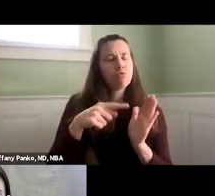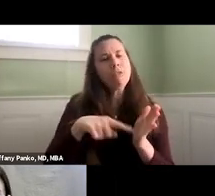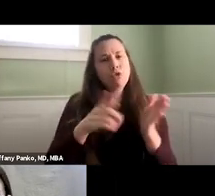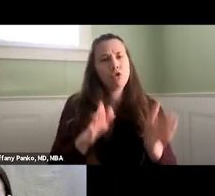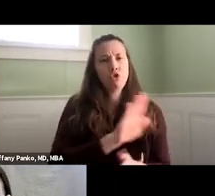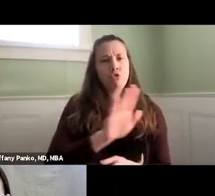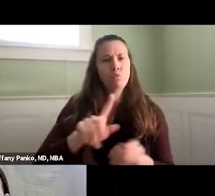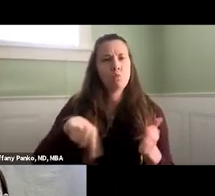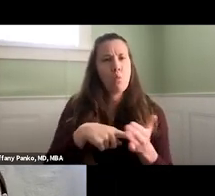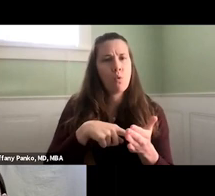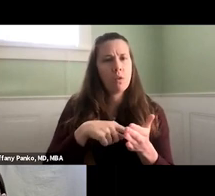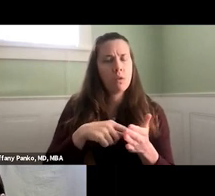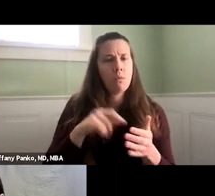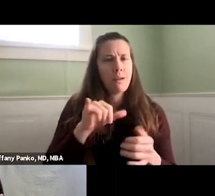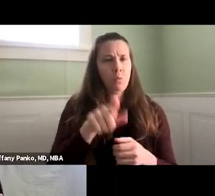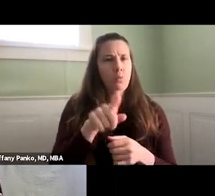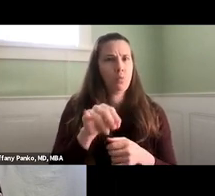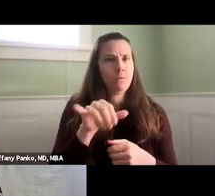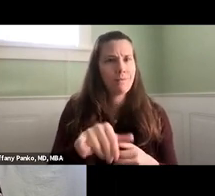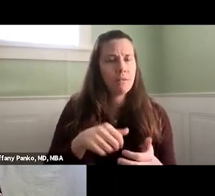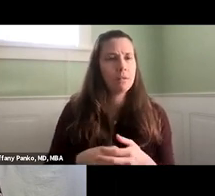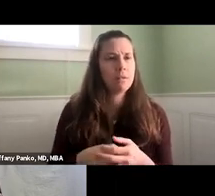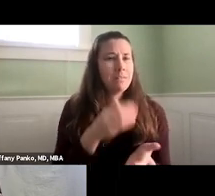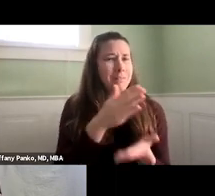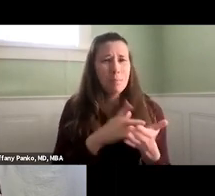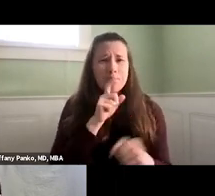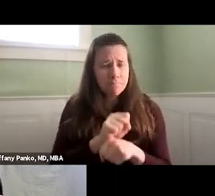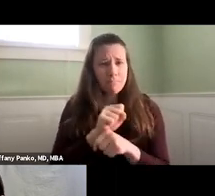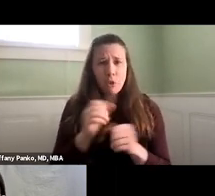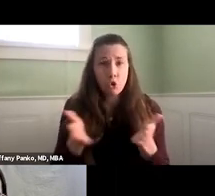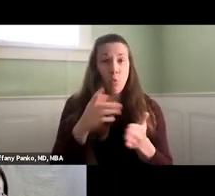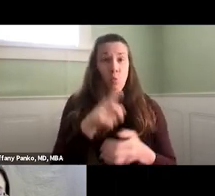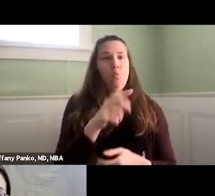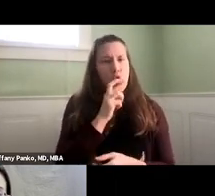that we collect, we are interpreting what is happening, the researcher's role is important